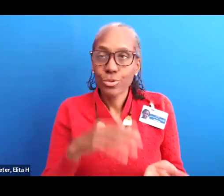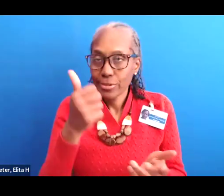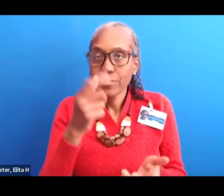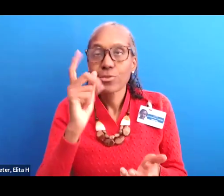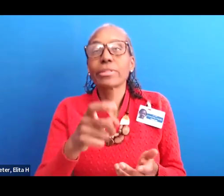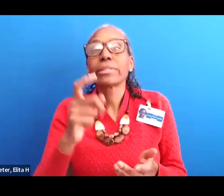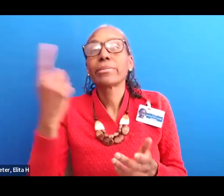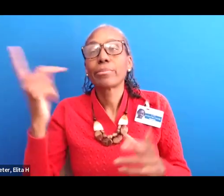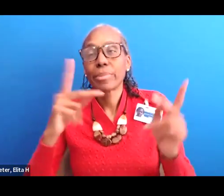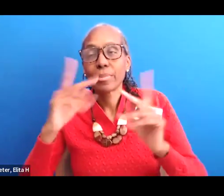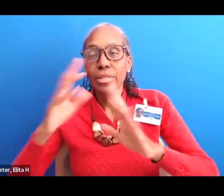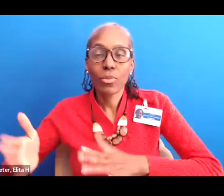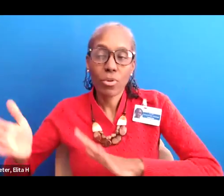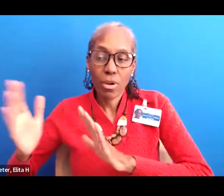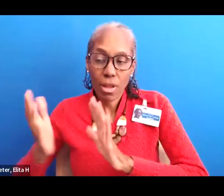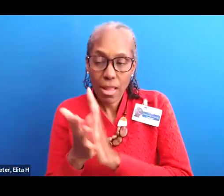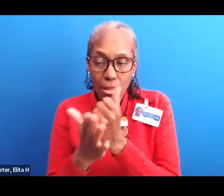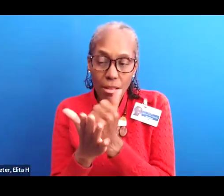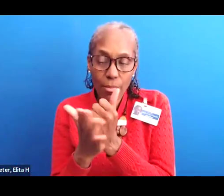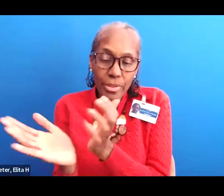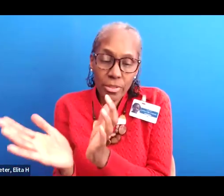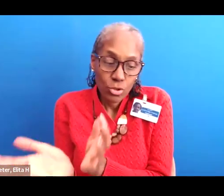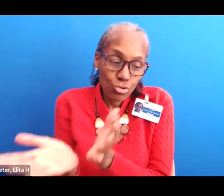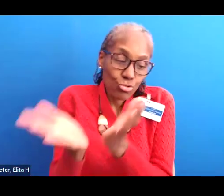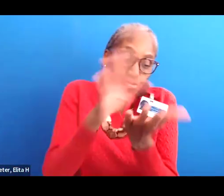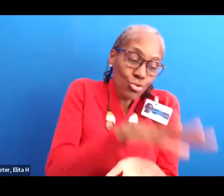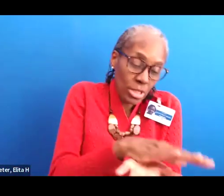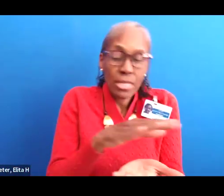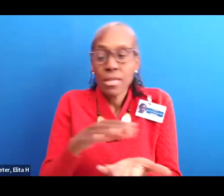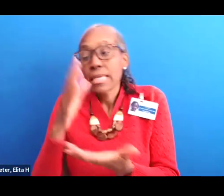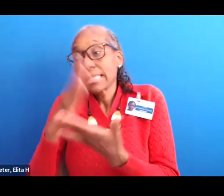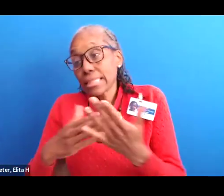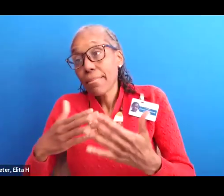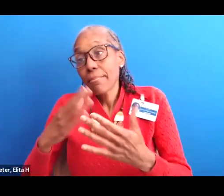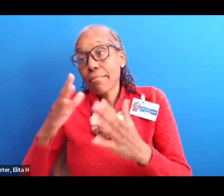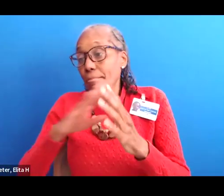There are beds that have a turning system within them. That might be another option as well.